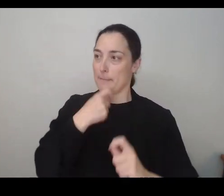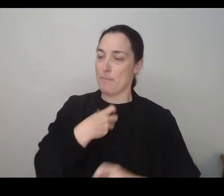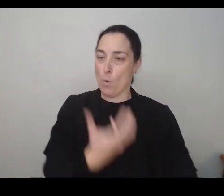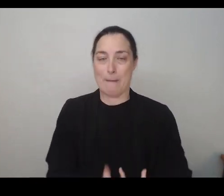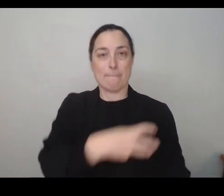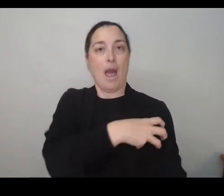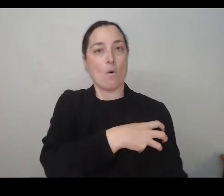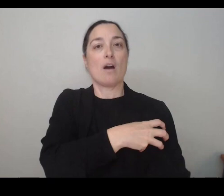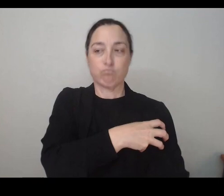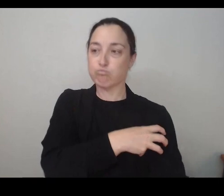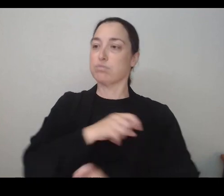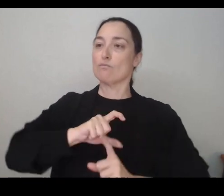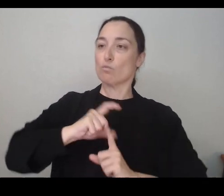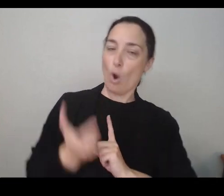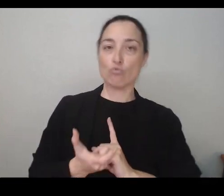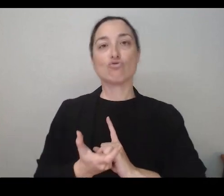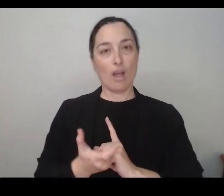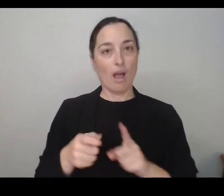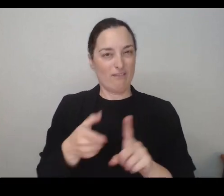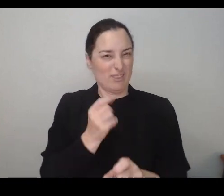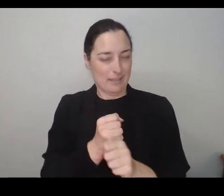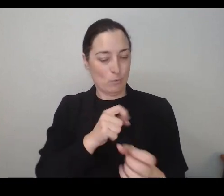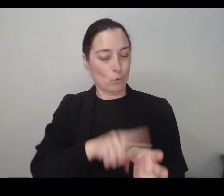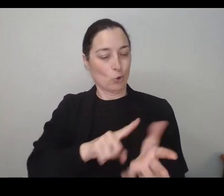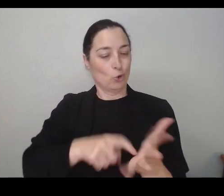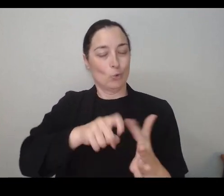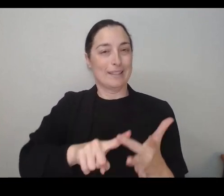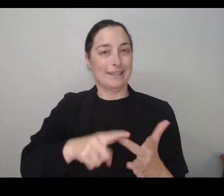and artists like Yuki Kihara really summoning